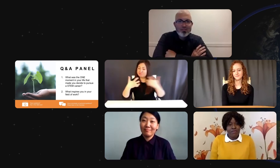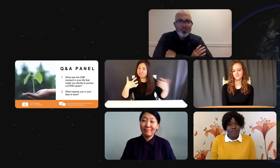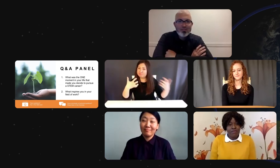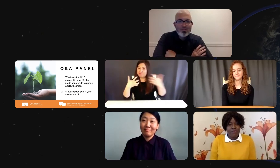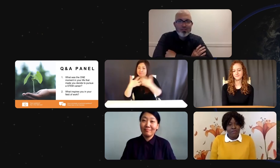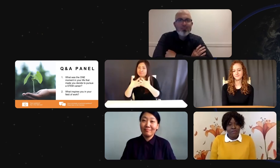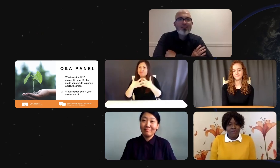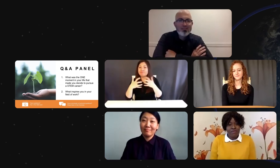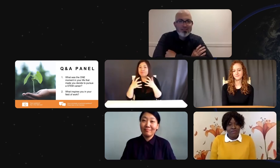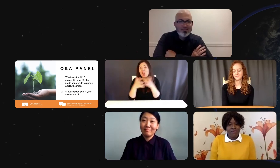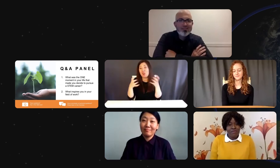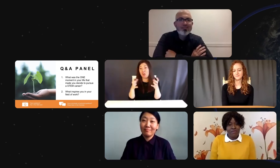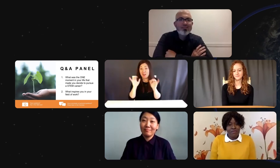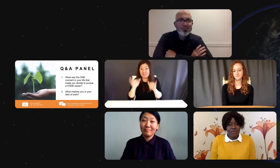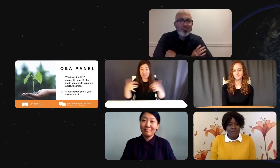When do the hearing people reciprocate?